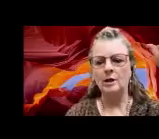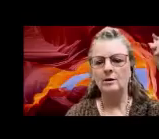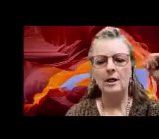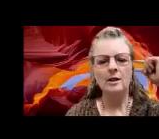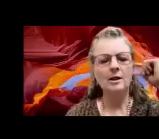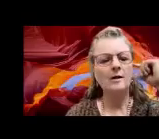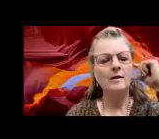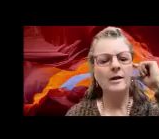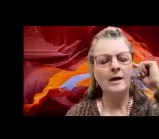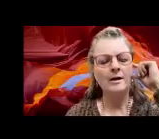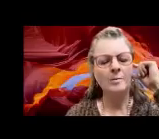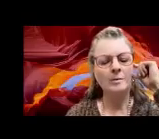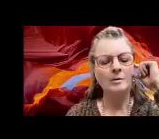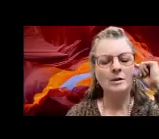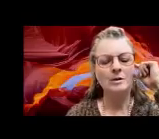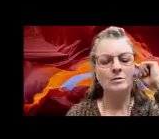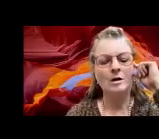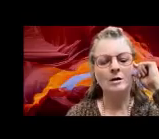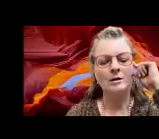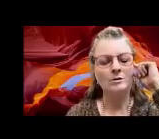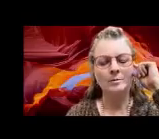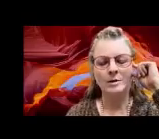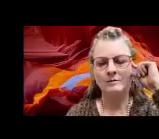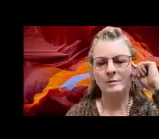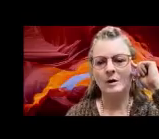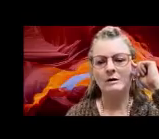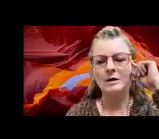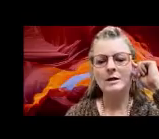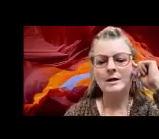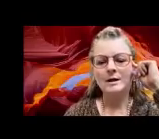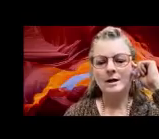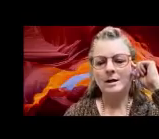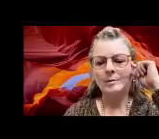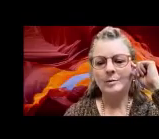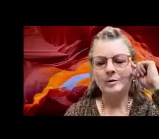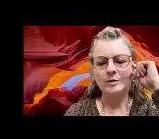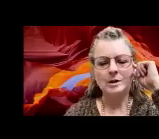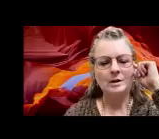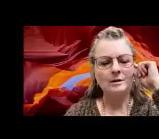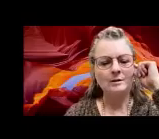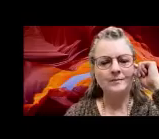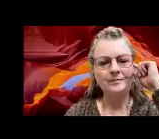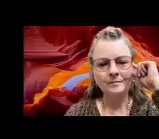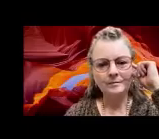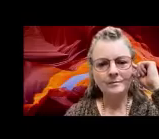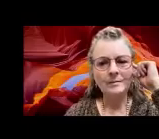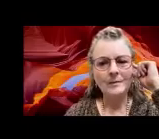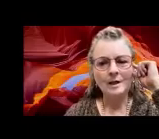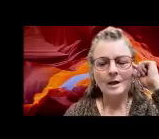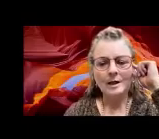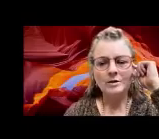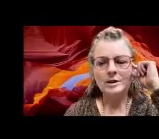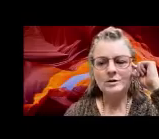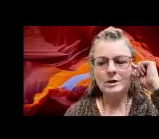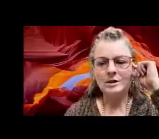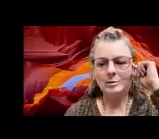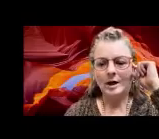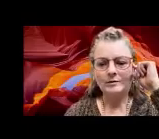gender data on that, or maybe we do call and correct me if I'm wrong, and put those in there. So these are just some graphs